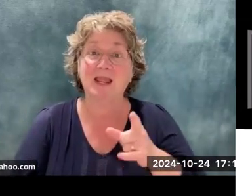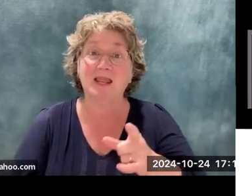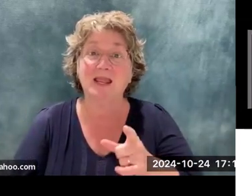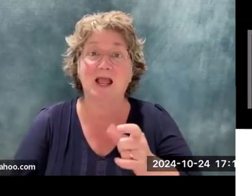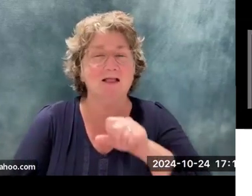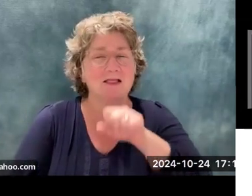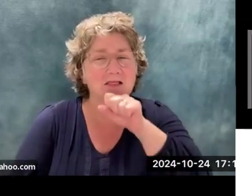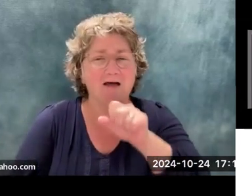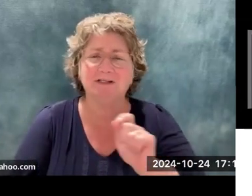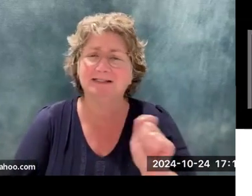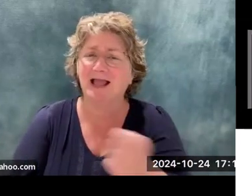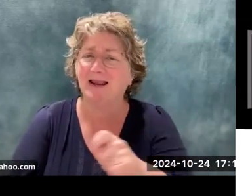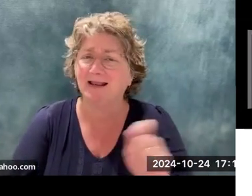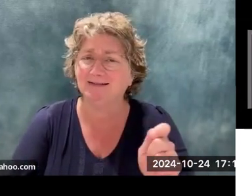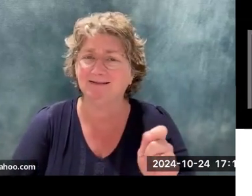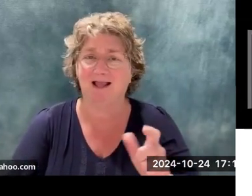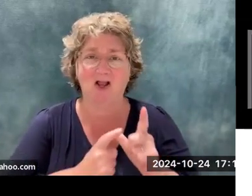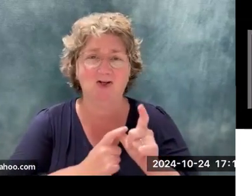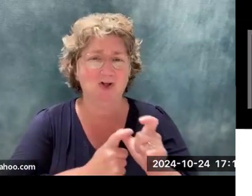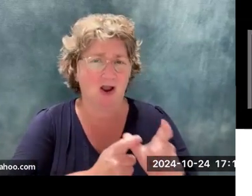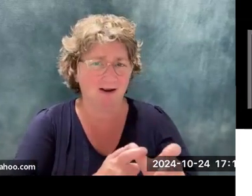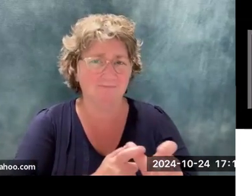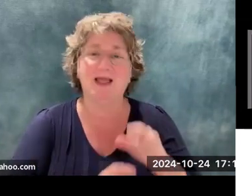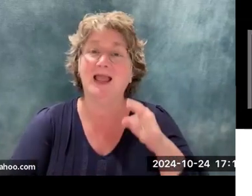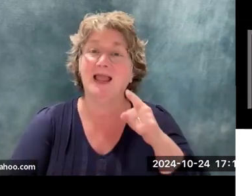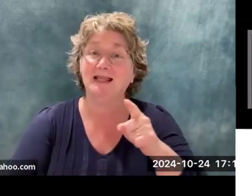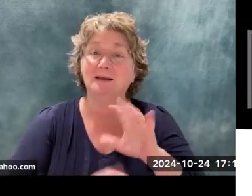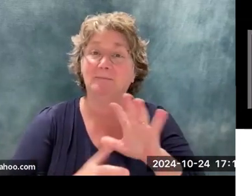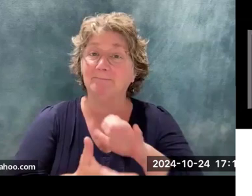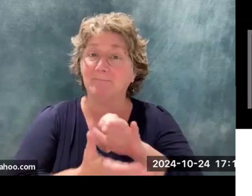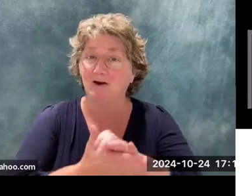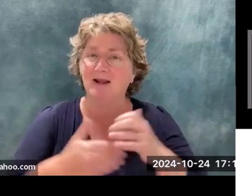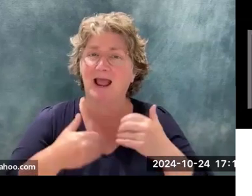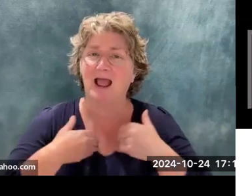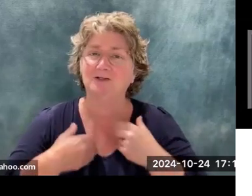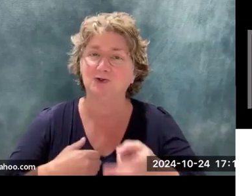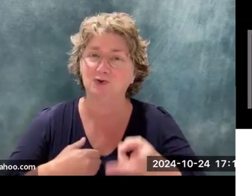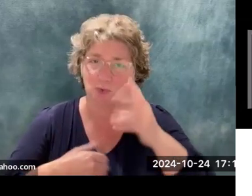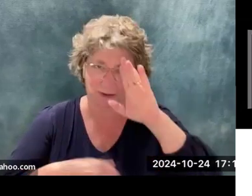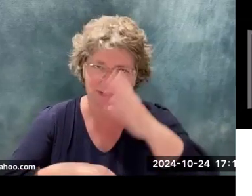with two grown sons. With Dr. Vermund, he brings his associate, Dr. Marie Brault,